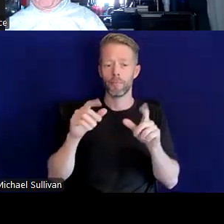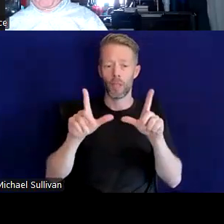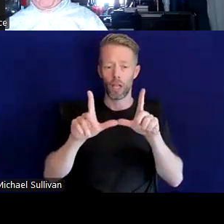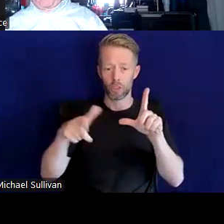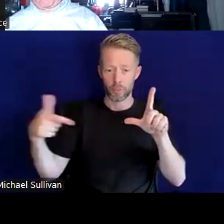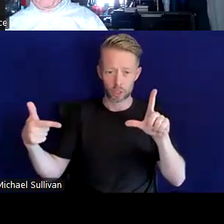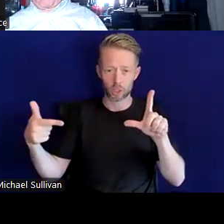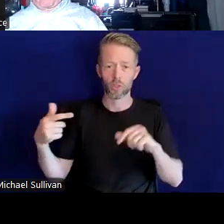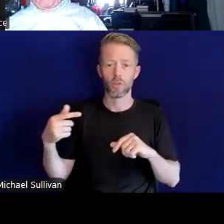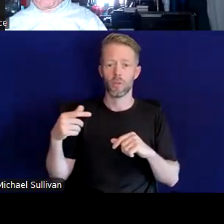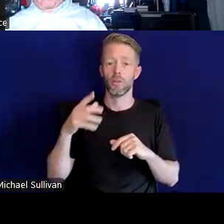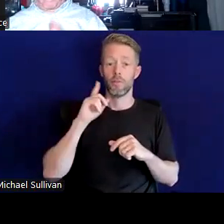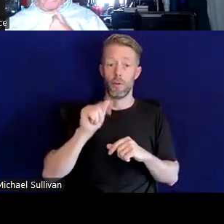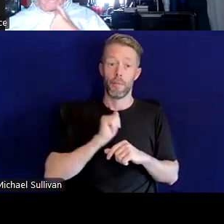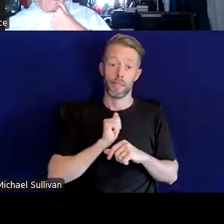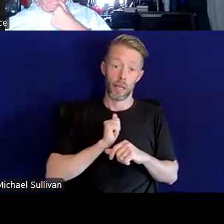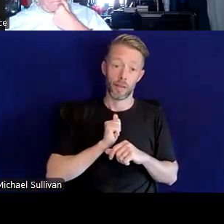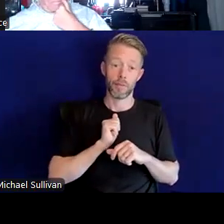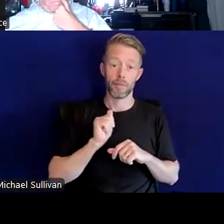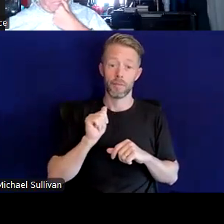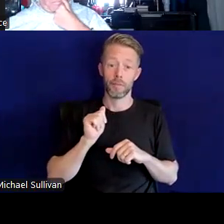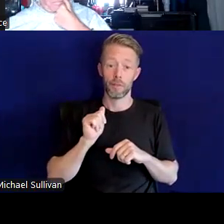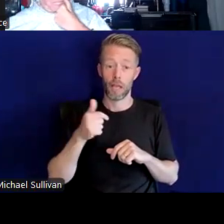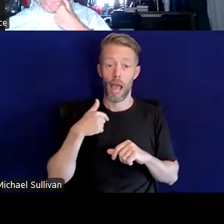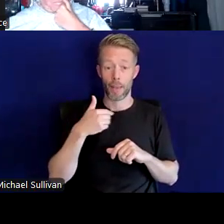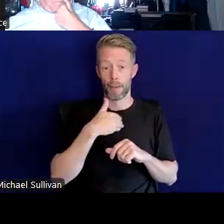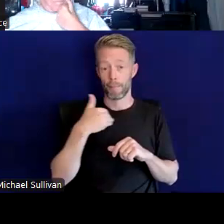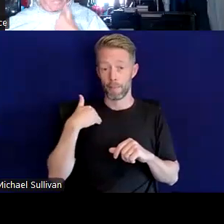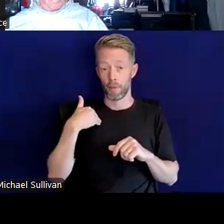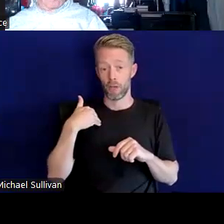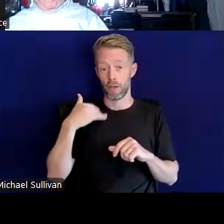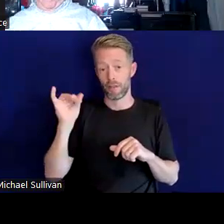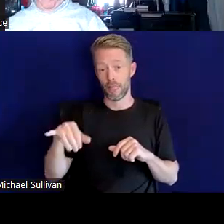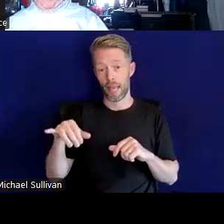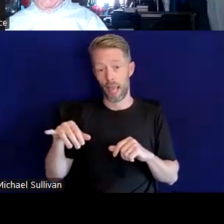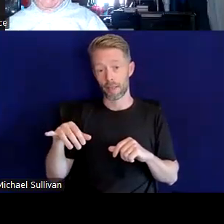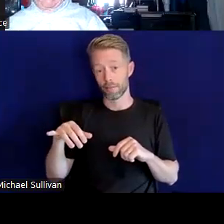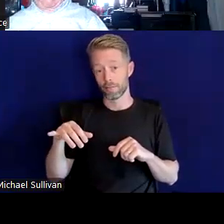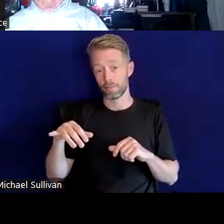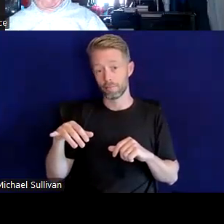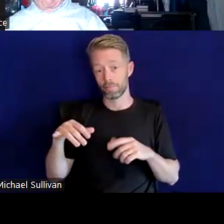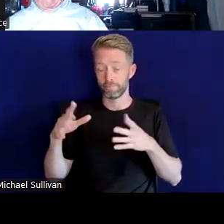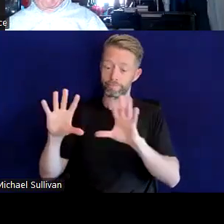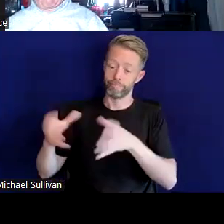society and the LGBTQ movement. I myself am never adept at that